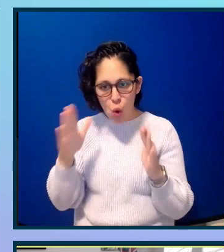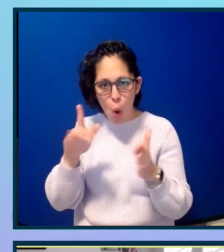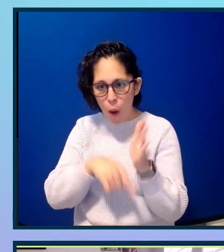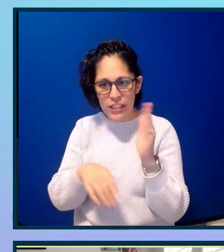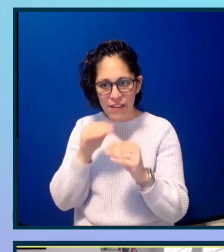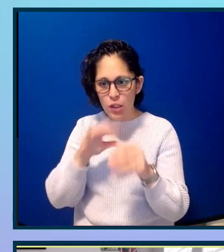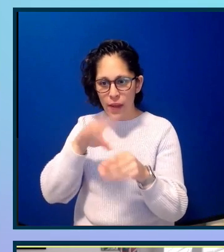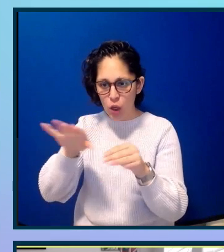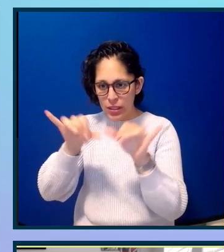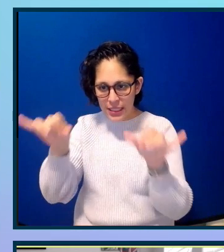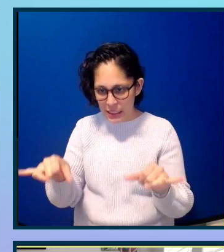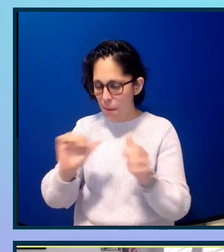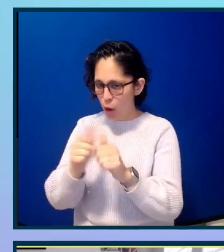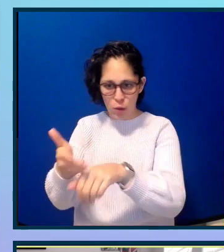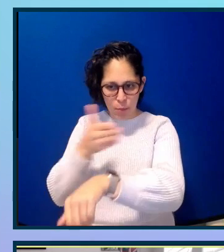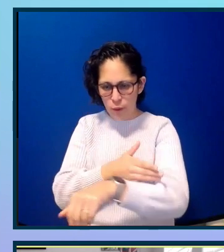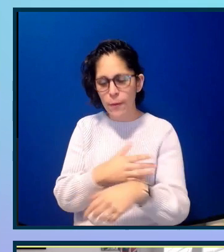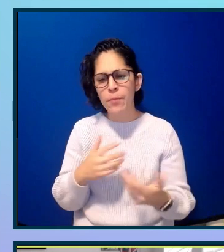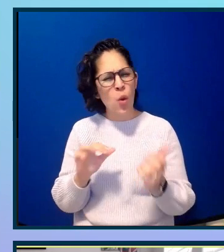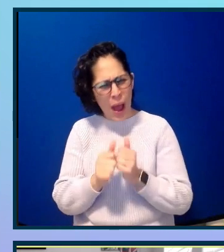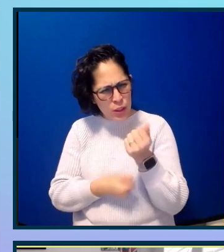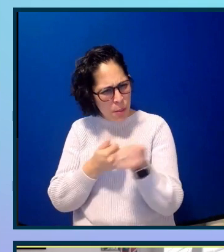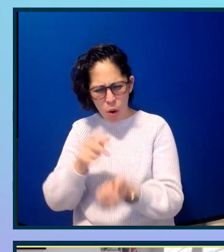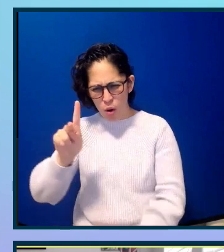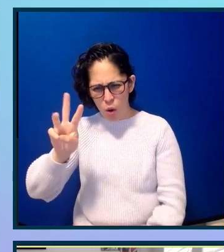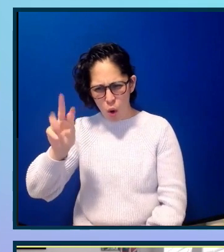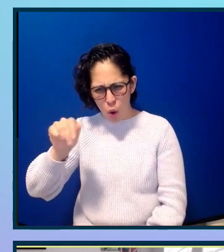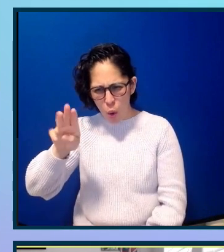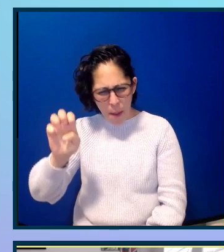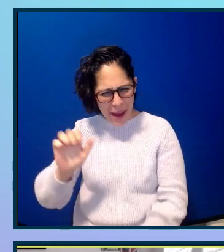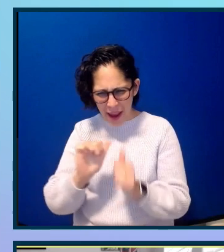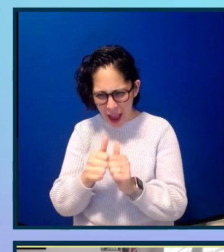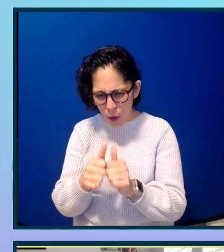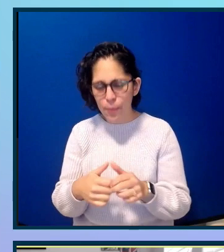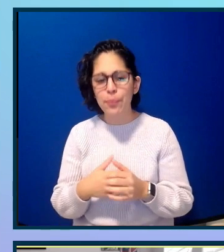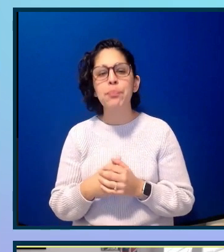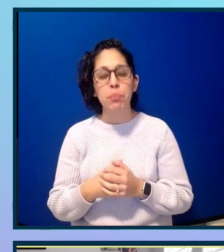So how do we help Kwame in this situation? There are two pretty clear ways to do this.